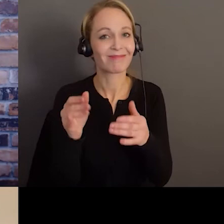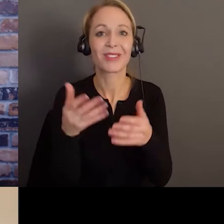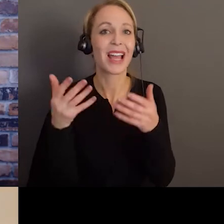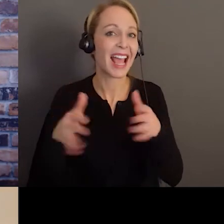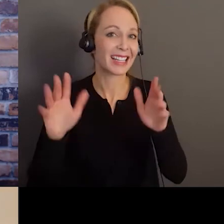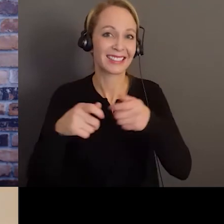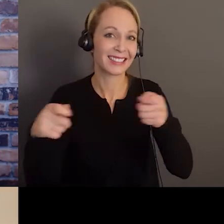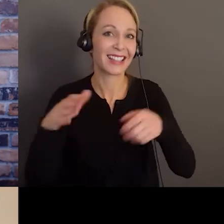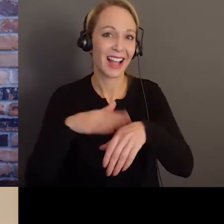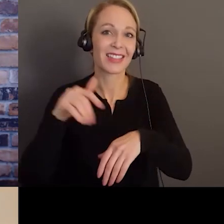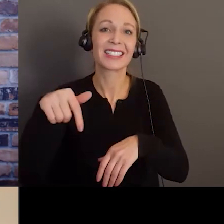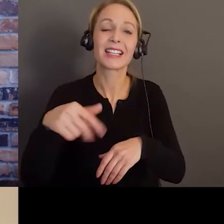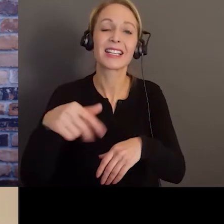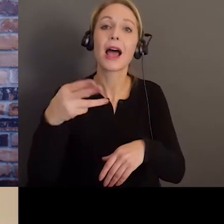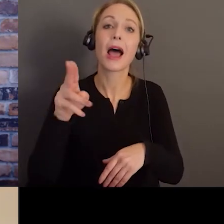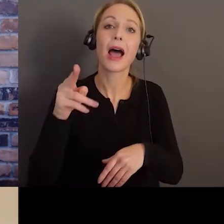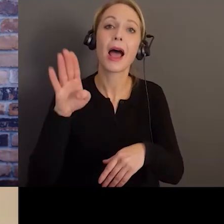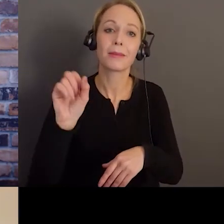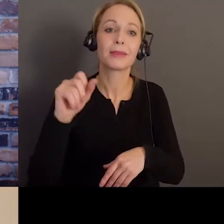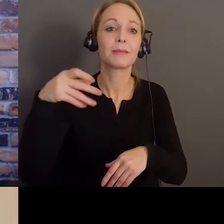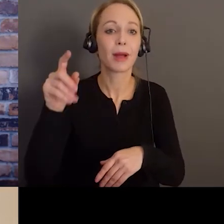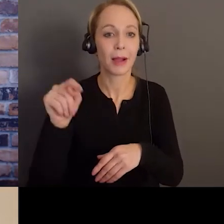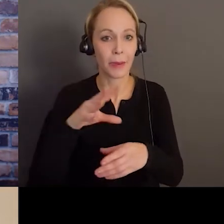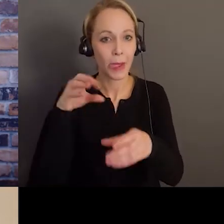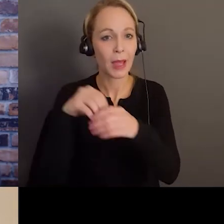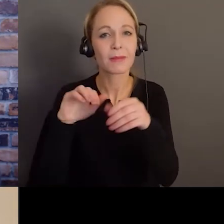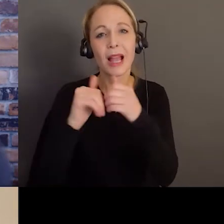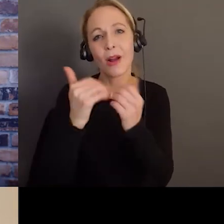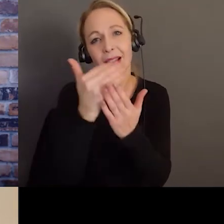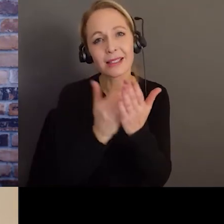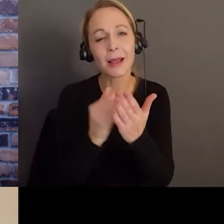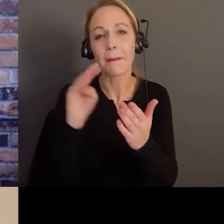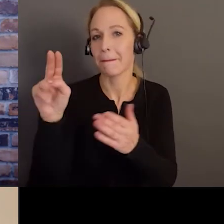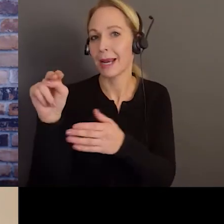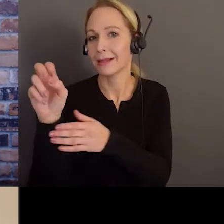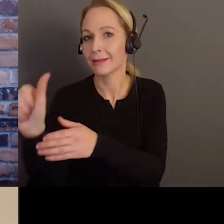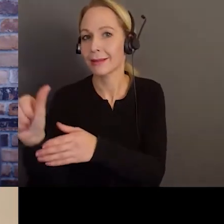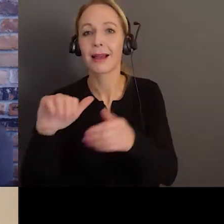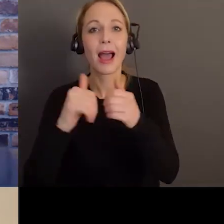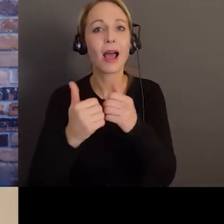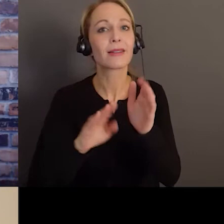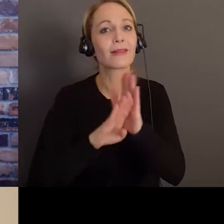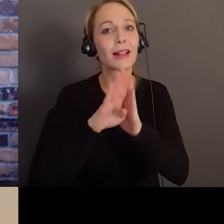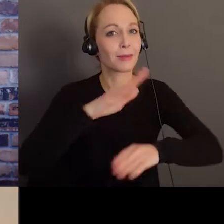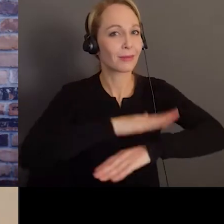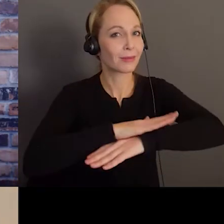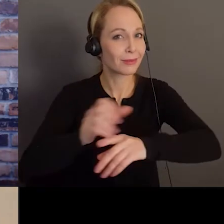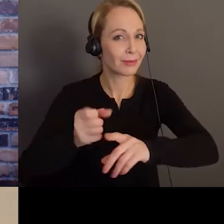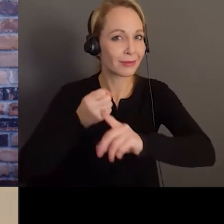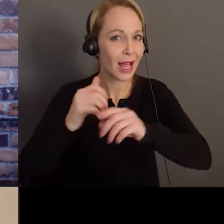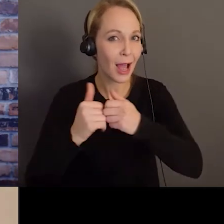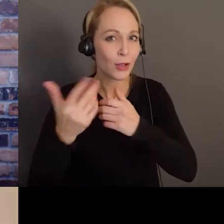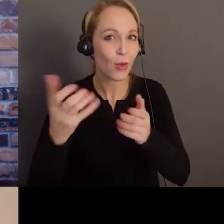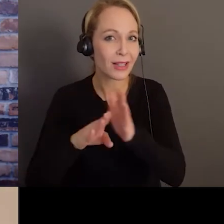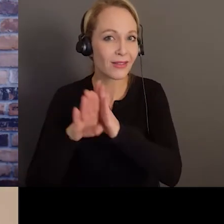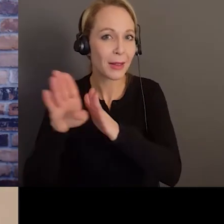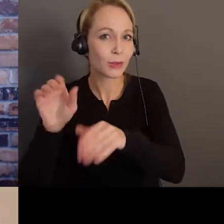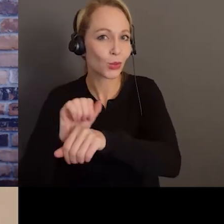HOW ARE THE LESSONS OF DEVELOPING A PLATFORM OF ITSELF IMPACT HOW YOU WANT DEVELOPERS TO WORK, THAT IS THE LAST QUESTION FOR THE DAY.